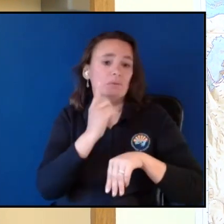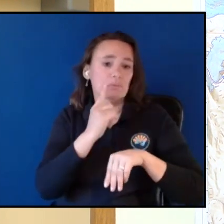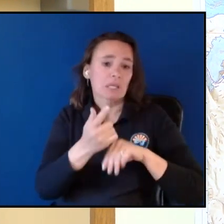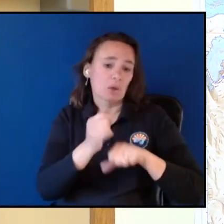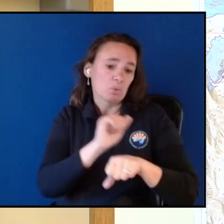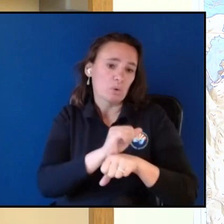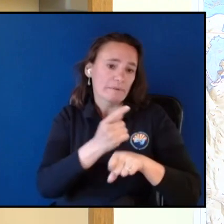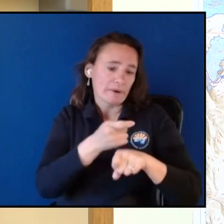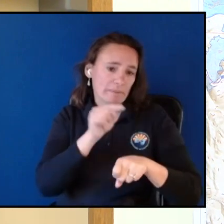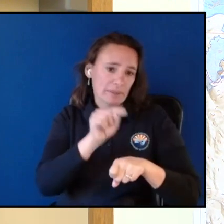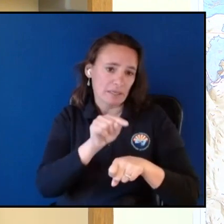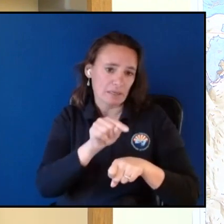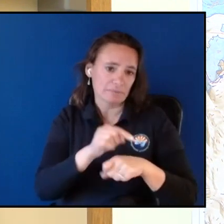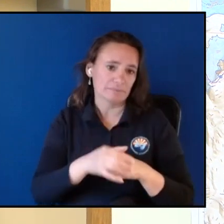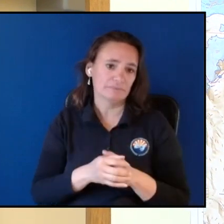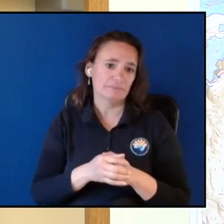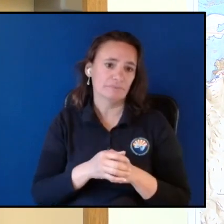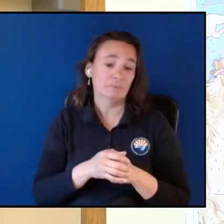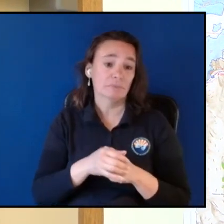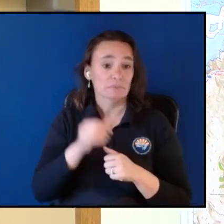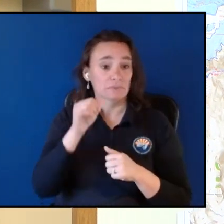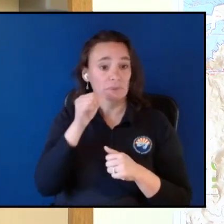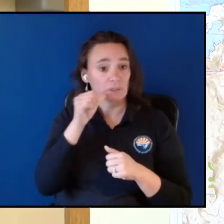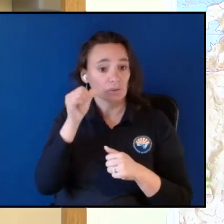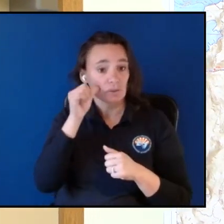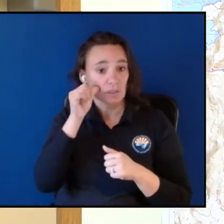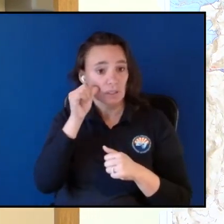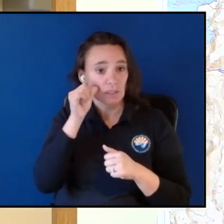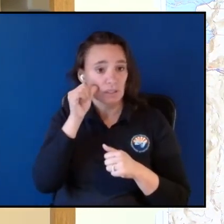to say that they did do yesterday, is on that Helispot 462,